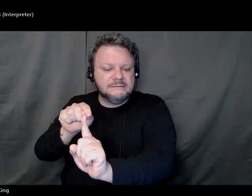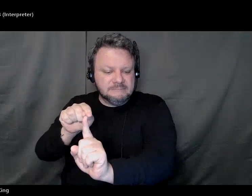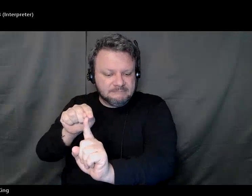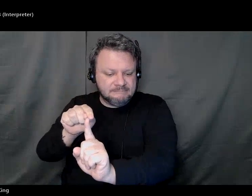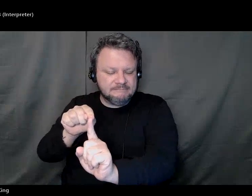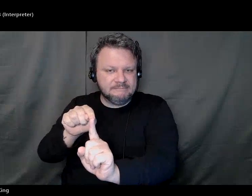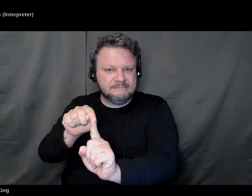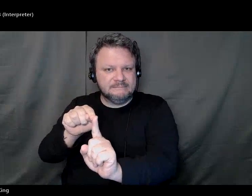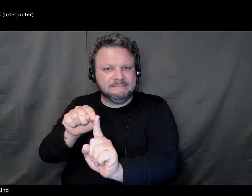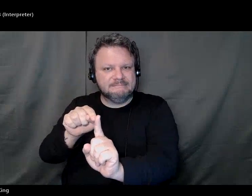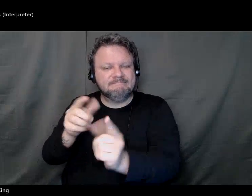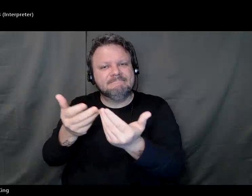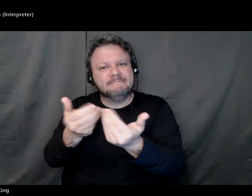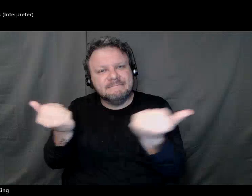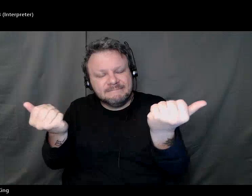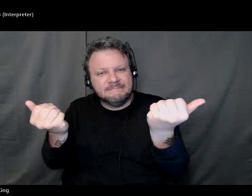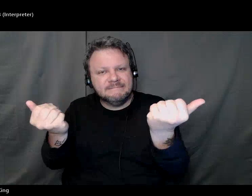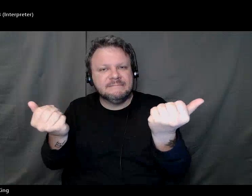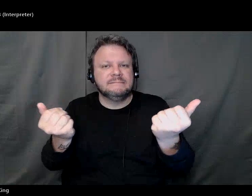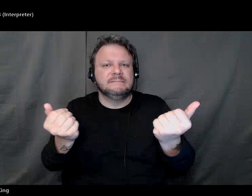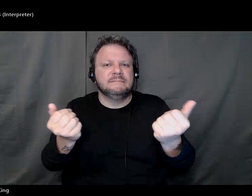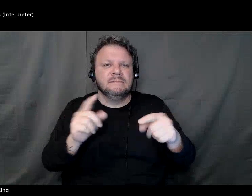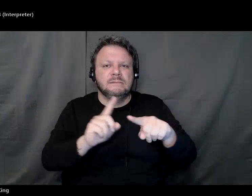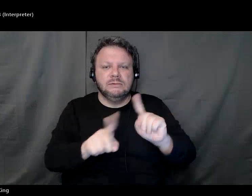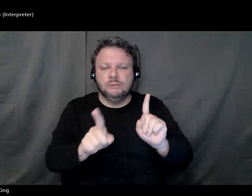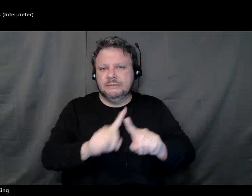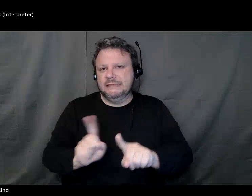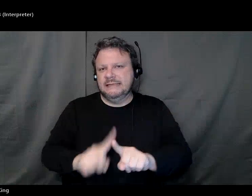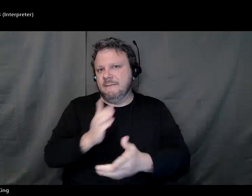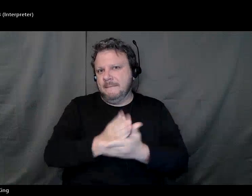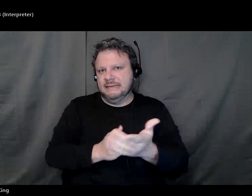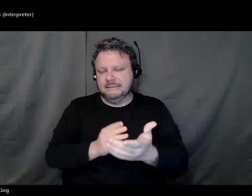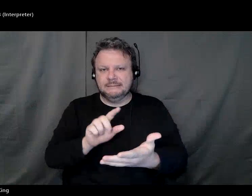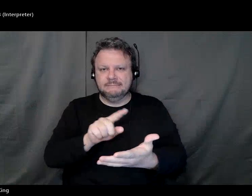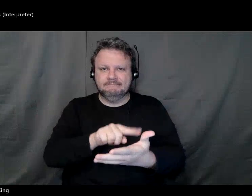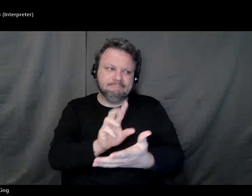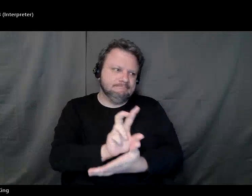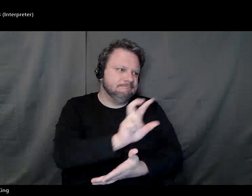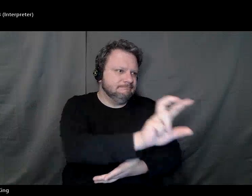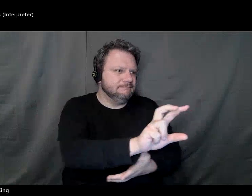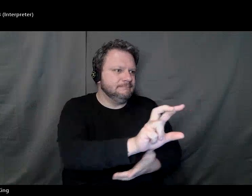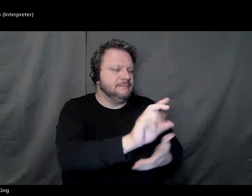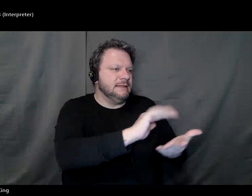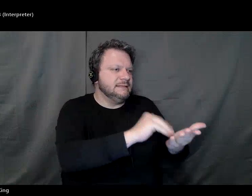Parsed has been separated into pieces. Some will go into the Centers for Medicare.